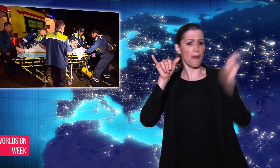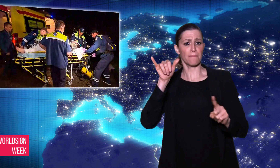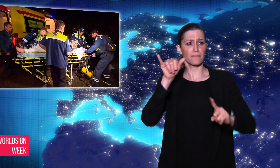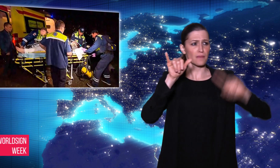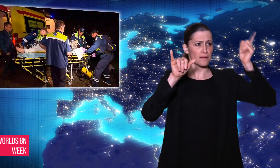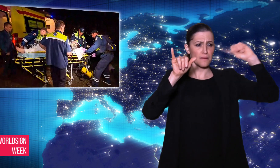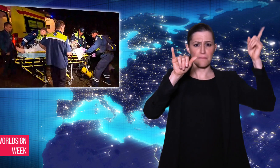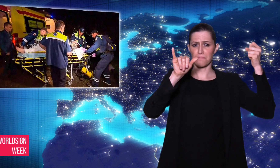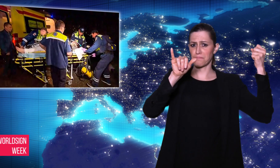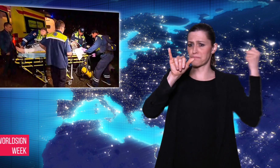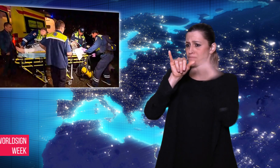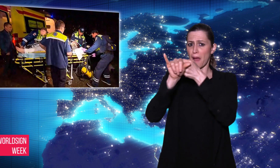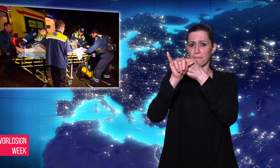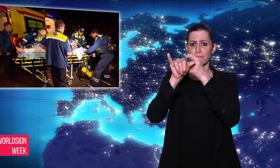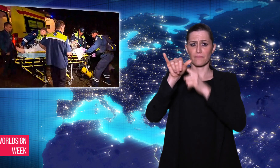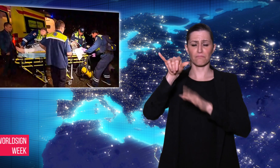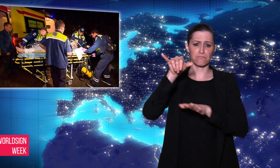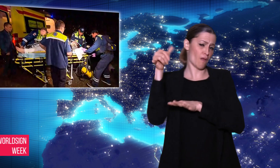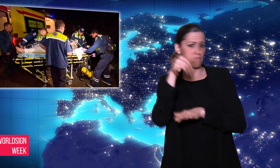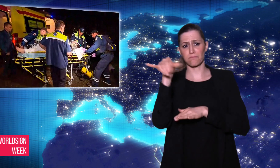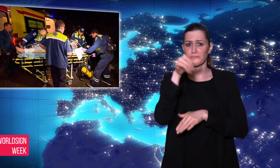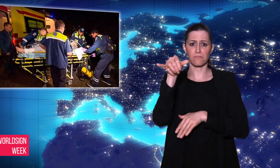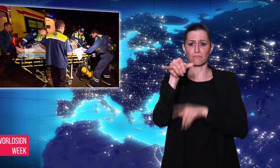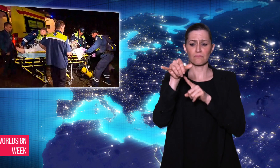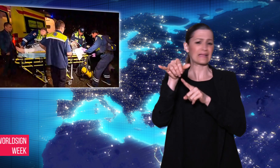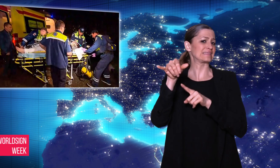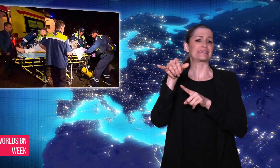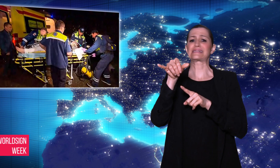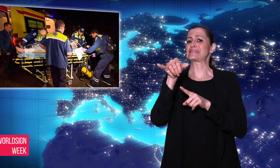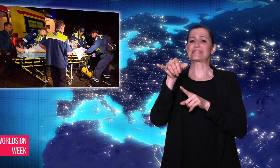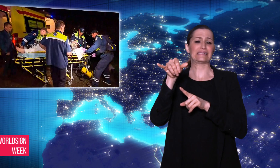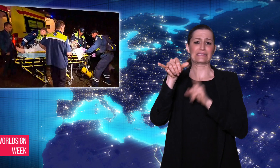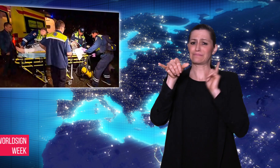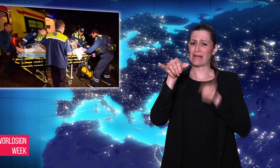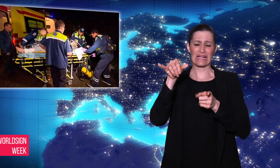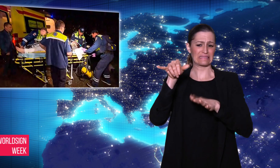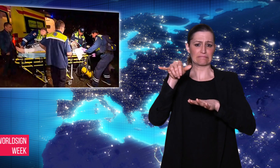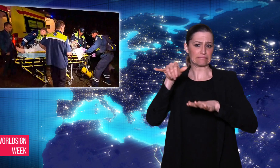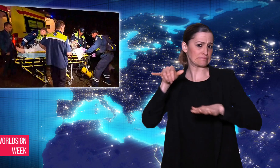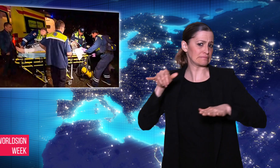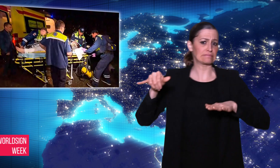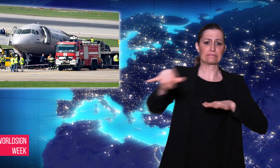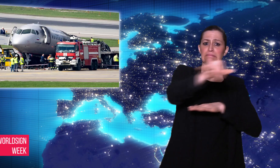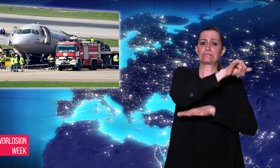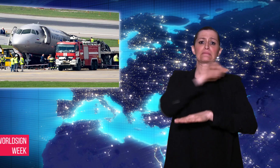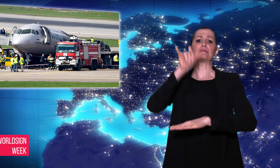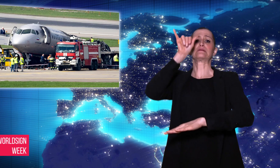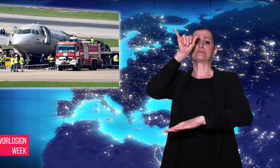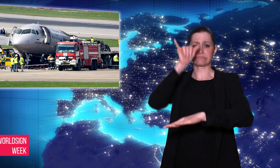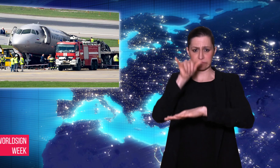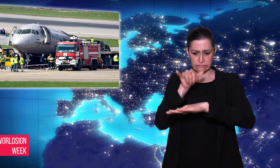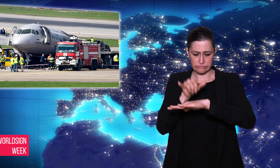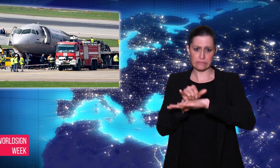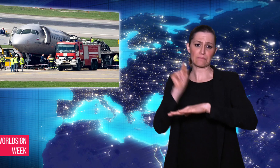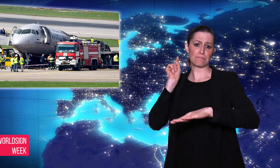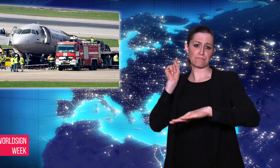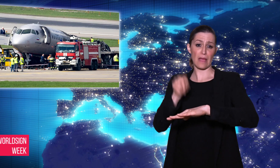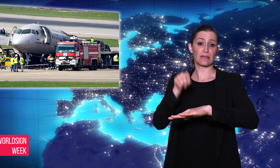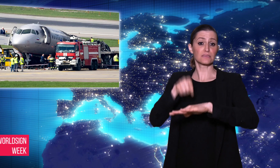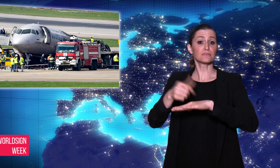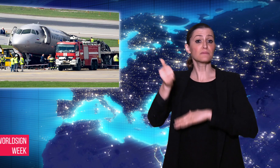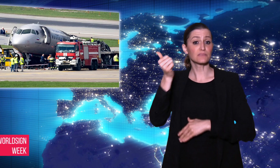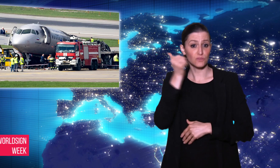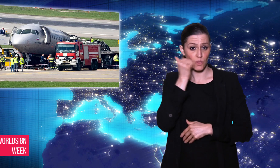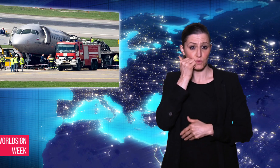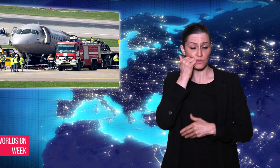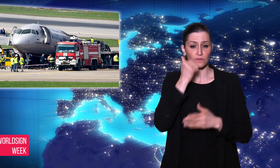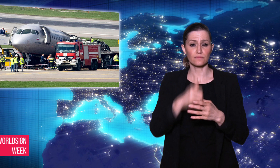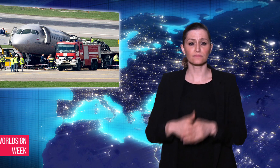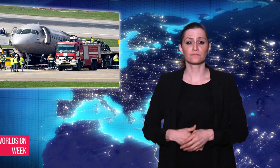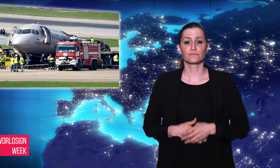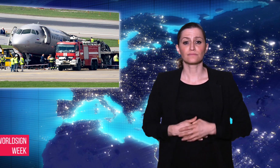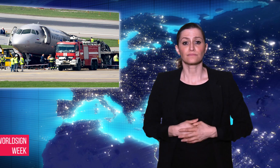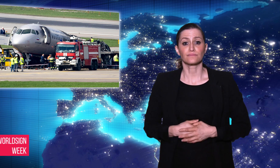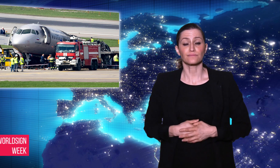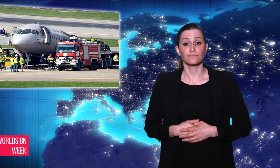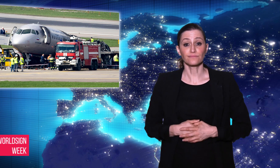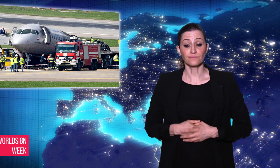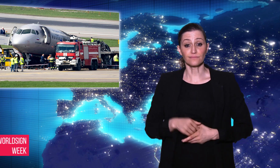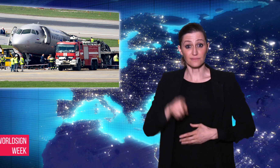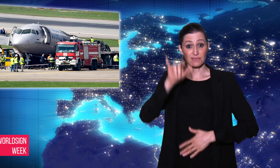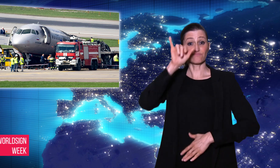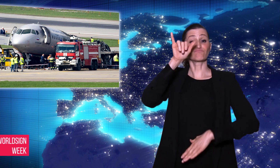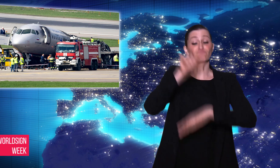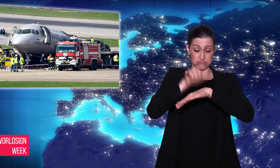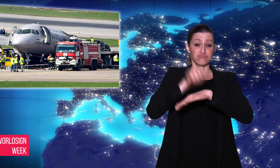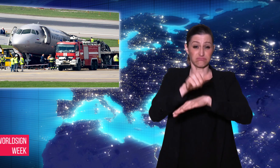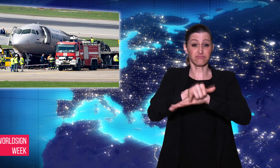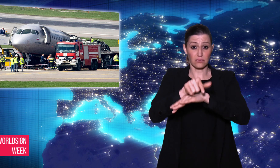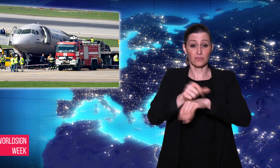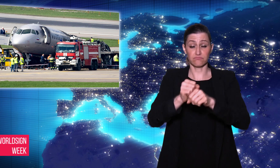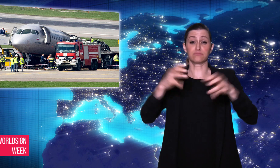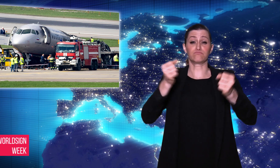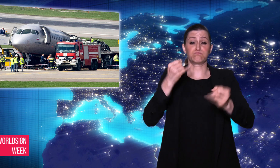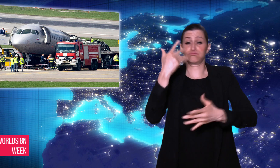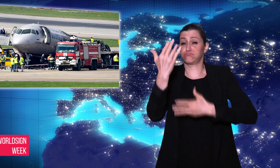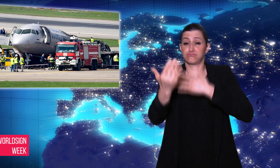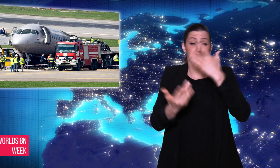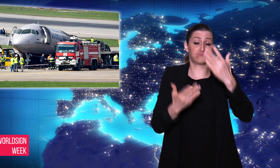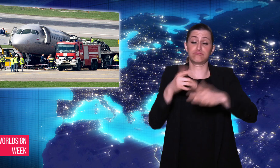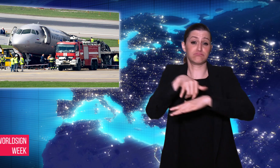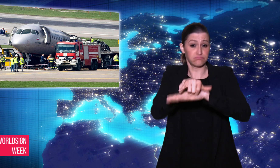the jetliner, prompting the pilot to return to Moscow.